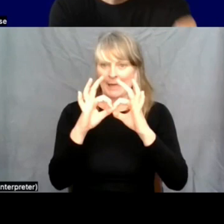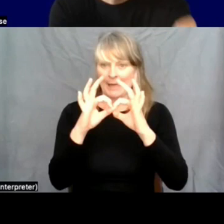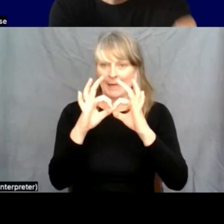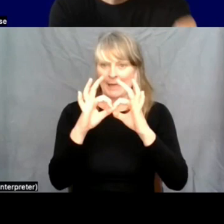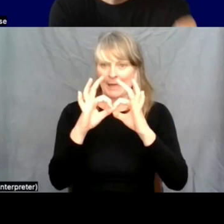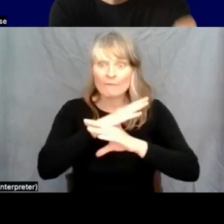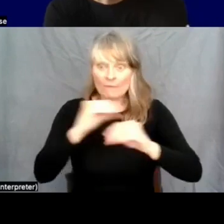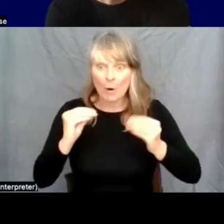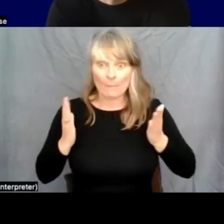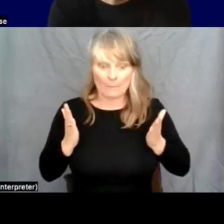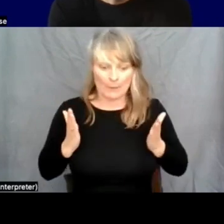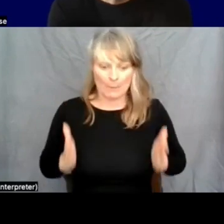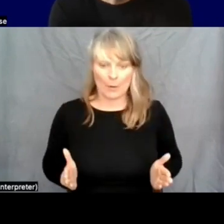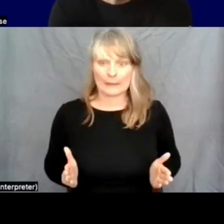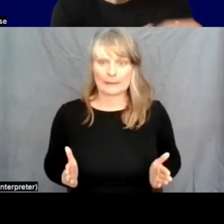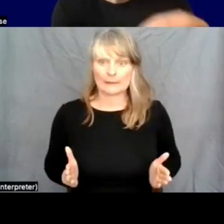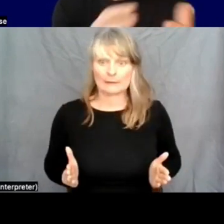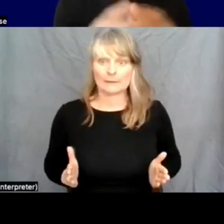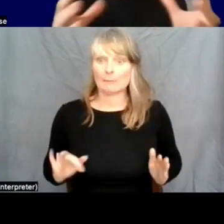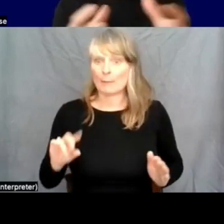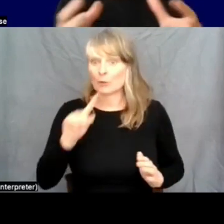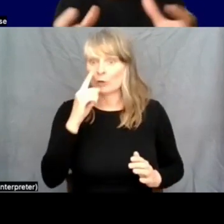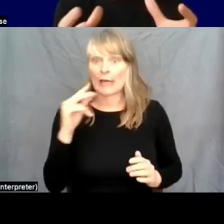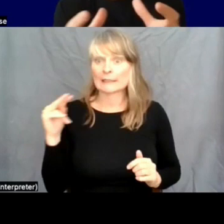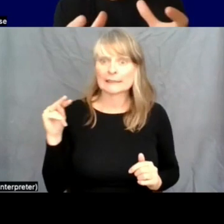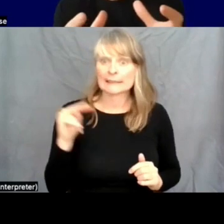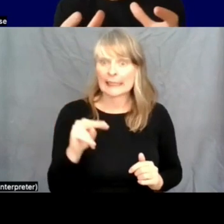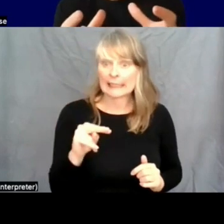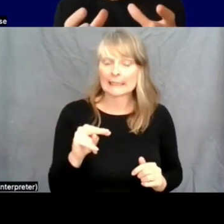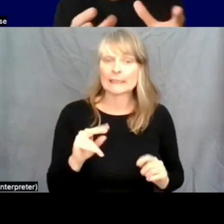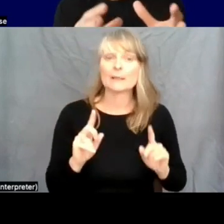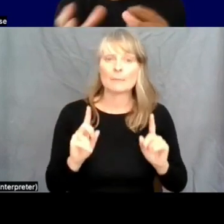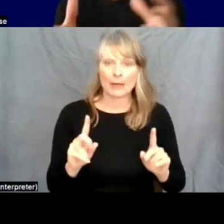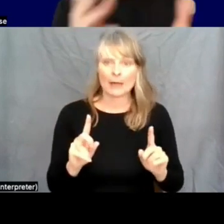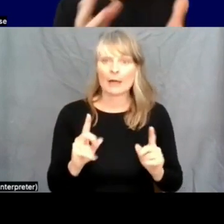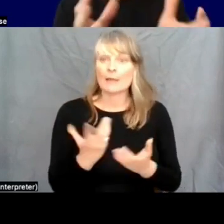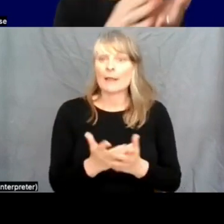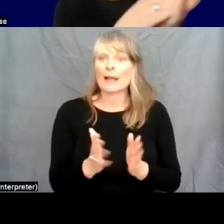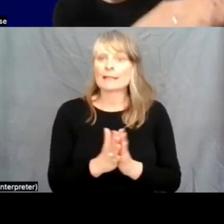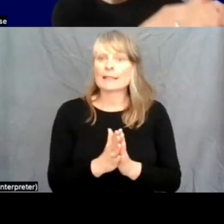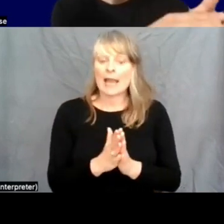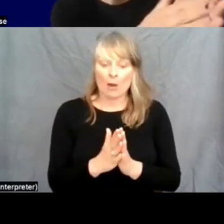might not be able to be seen, but they do give rise to expressions that could have what we call